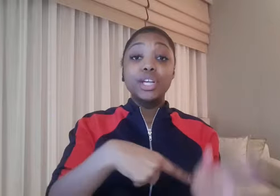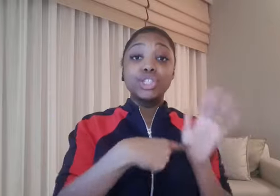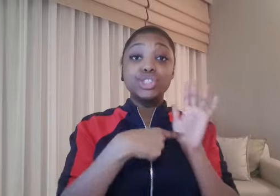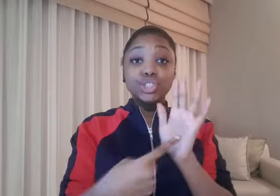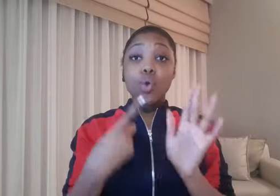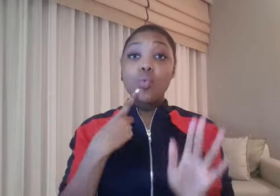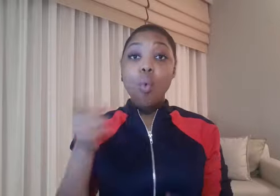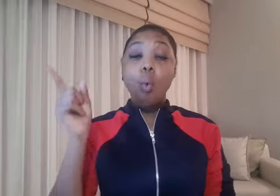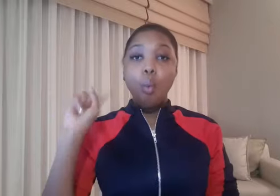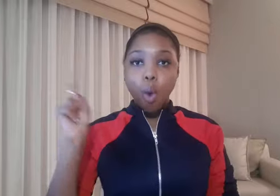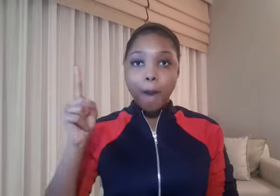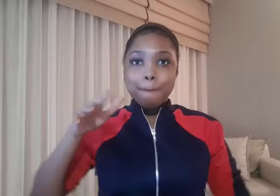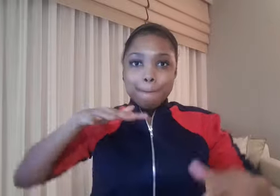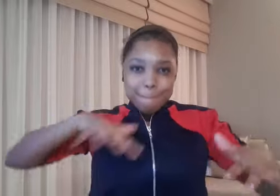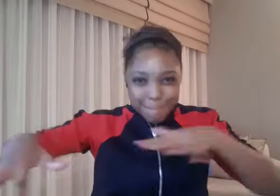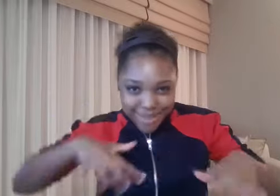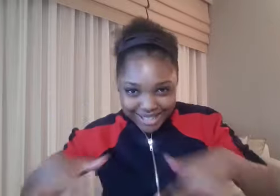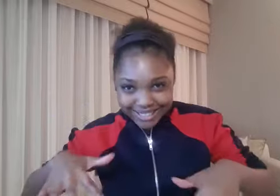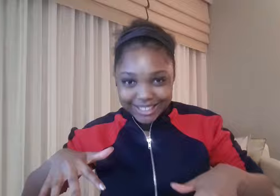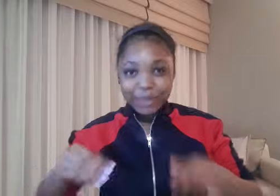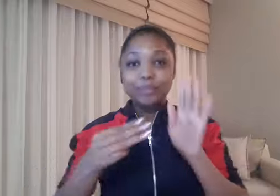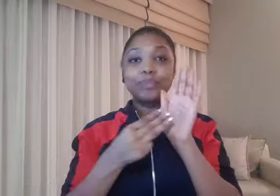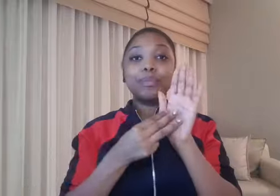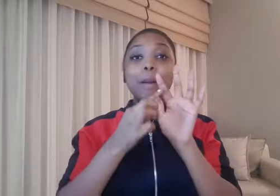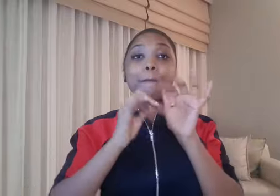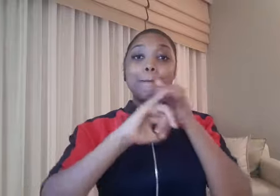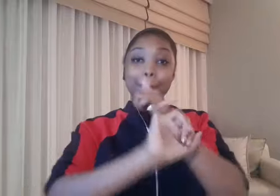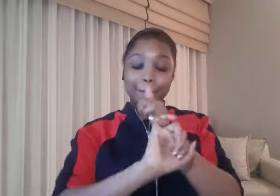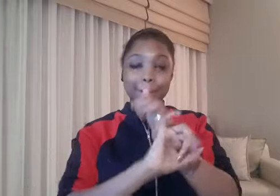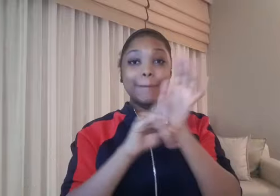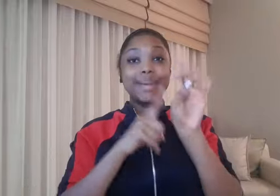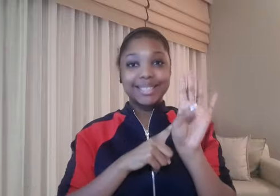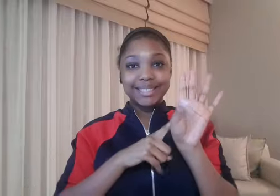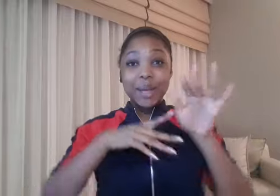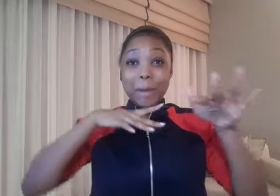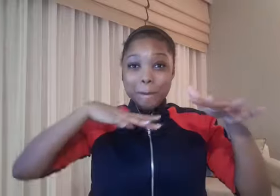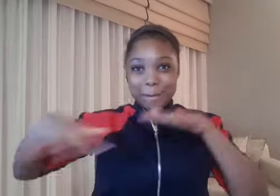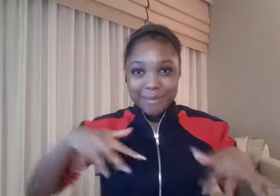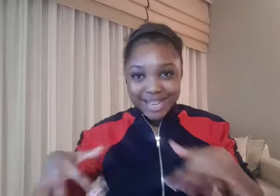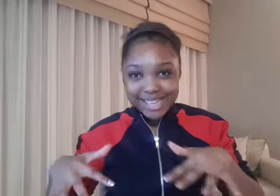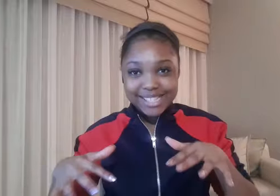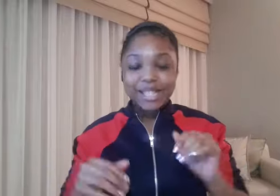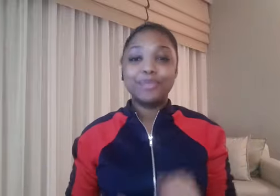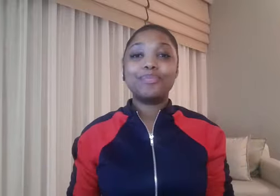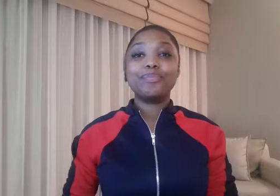This show is called MESSY